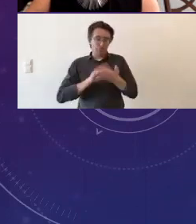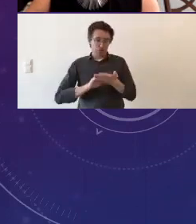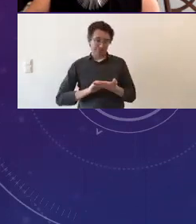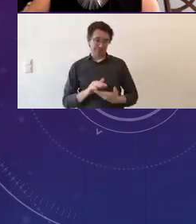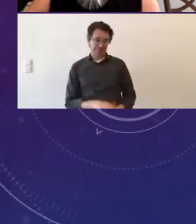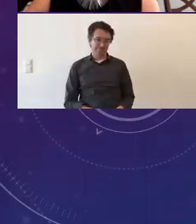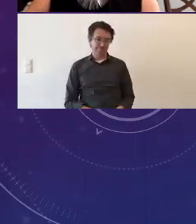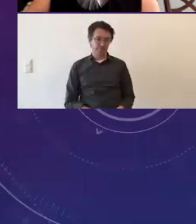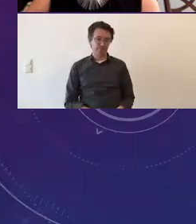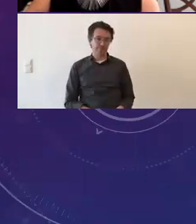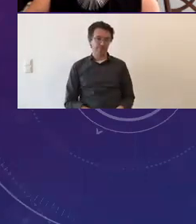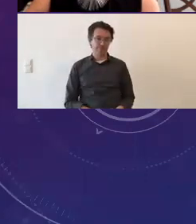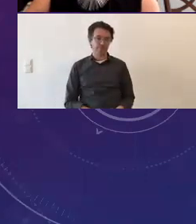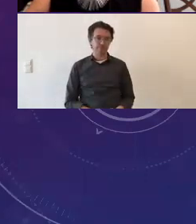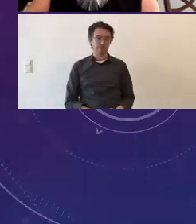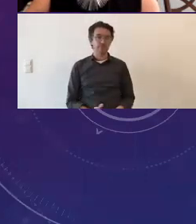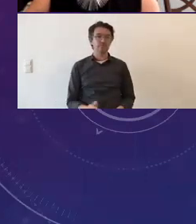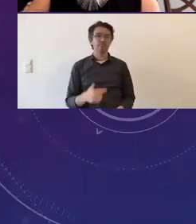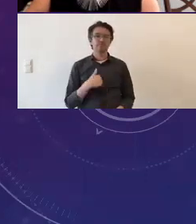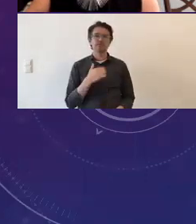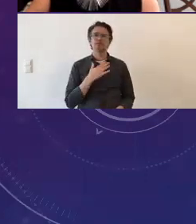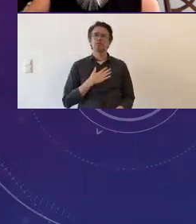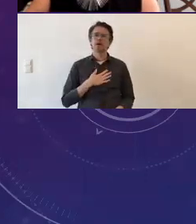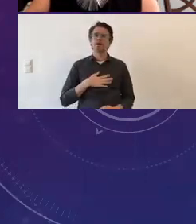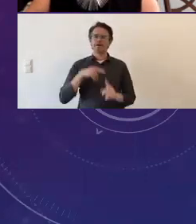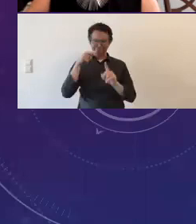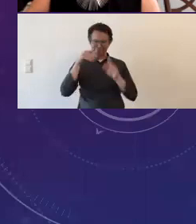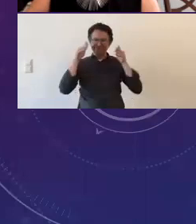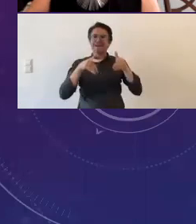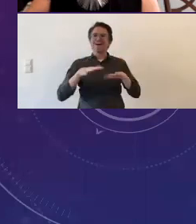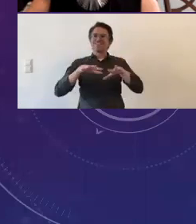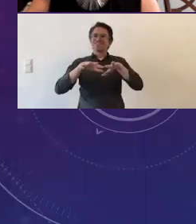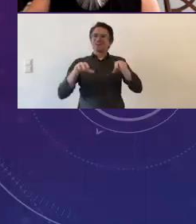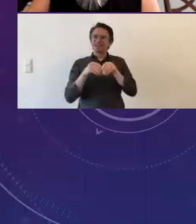opportunity to try to teach herself well so that she can help my brother learn